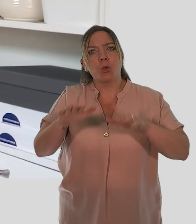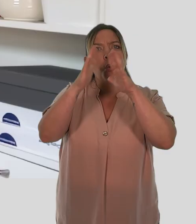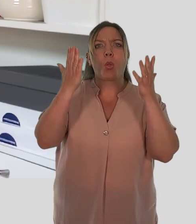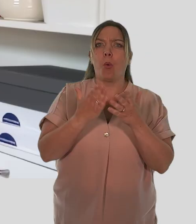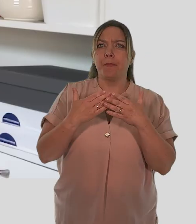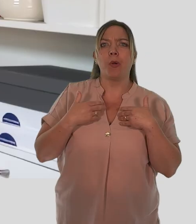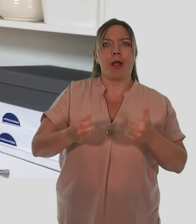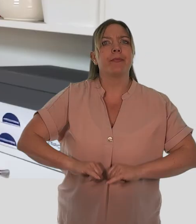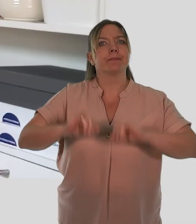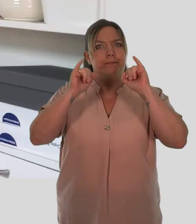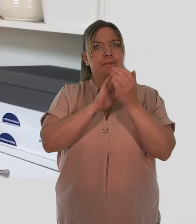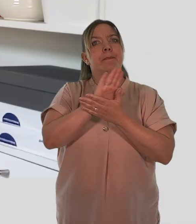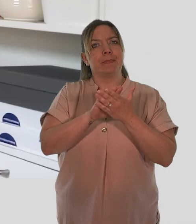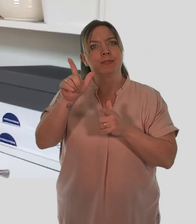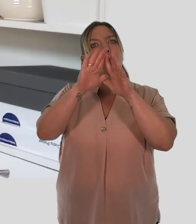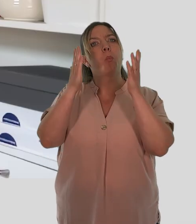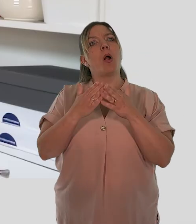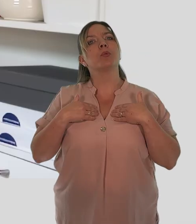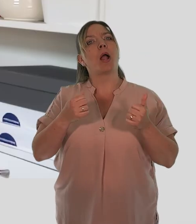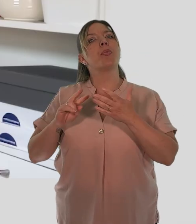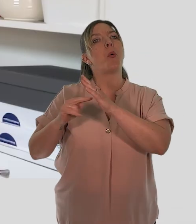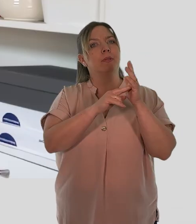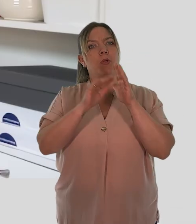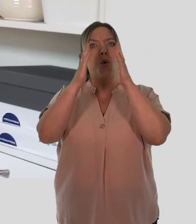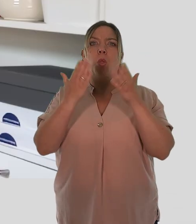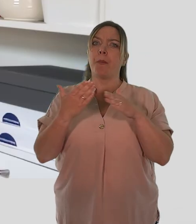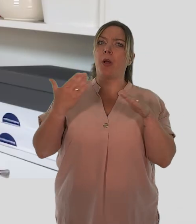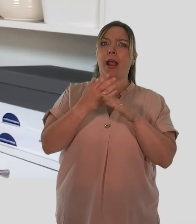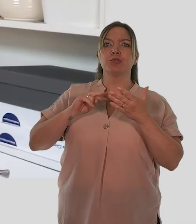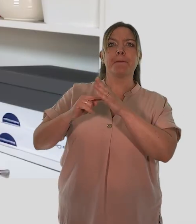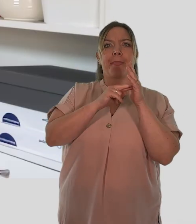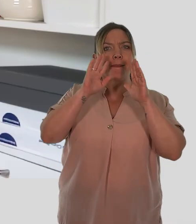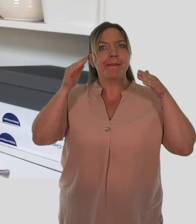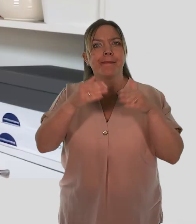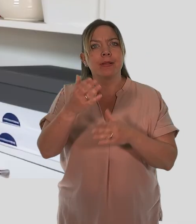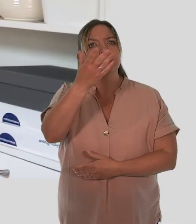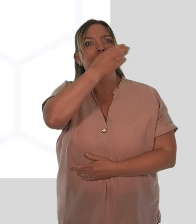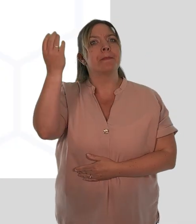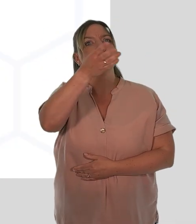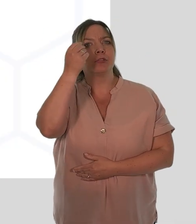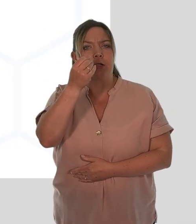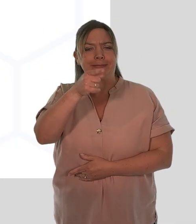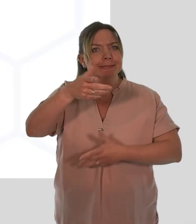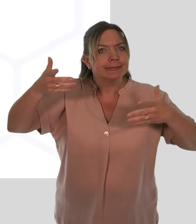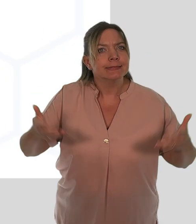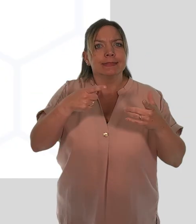which urges governments to develop national policies to address this need. At the time of this review.